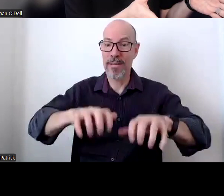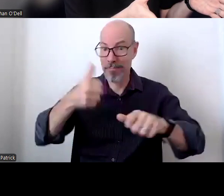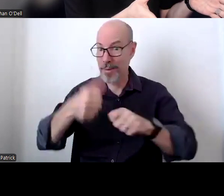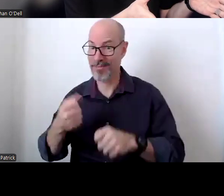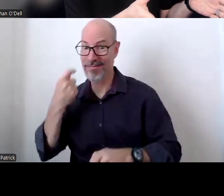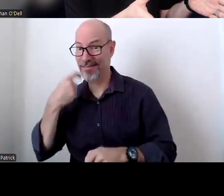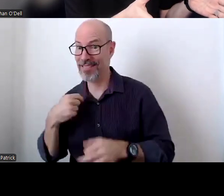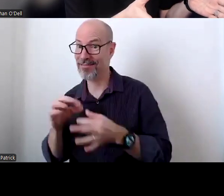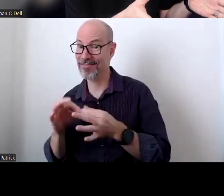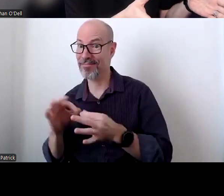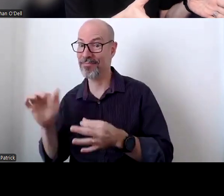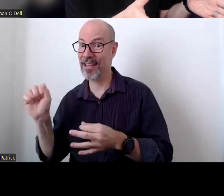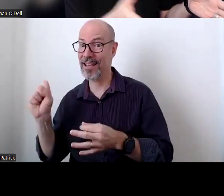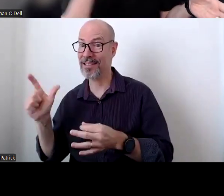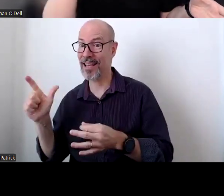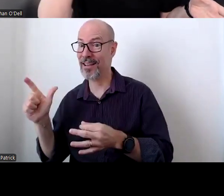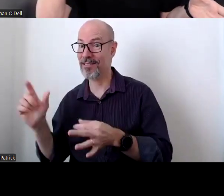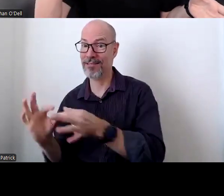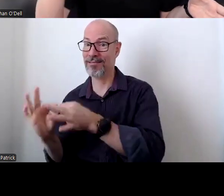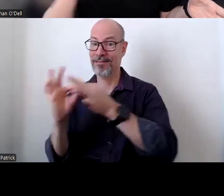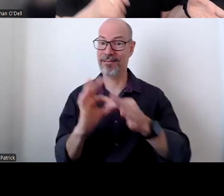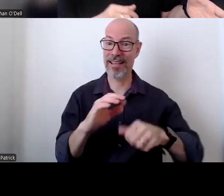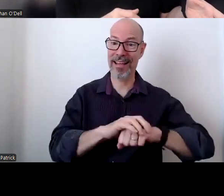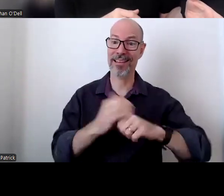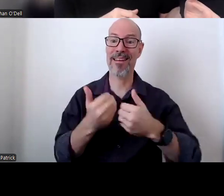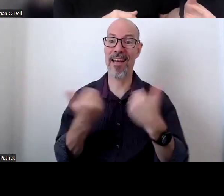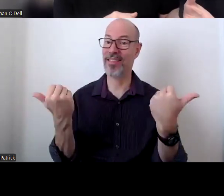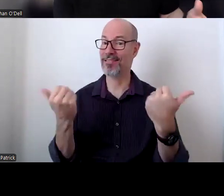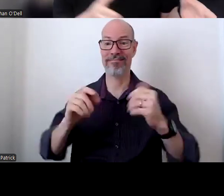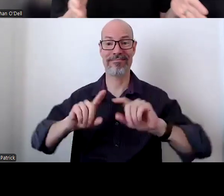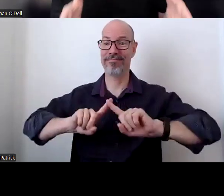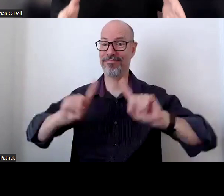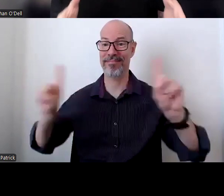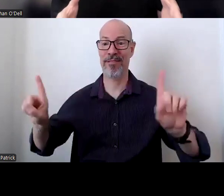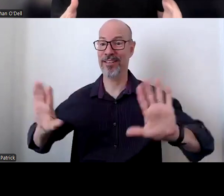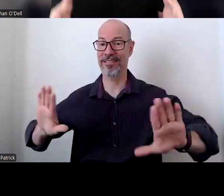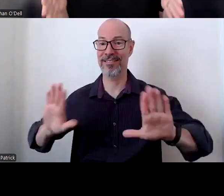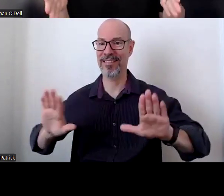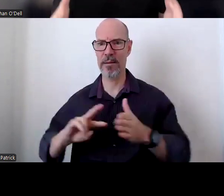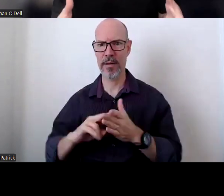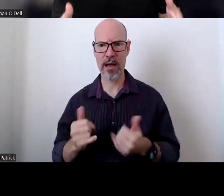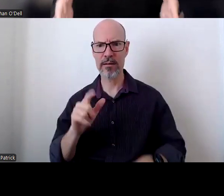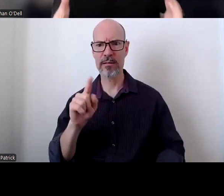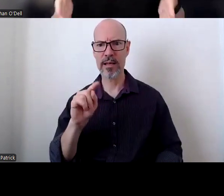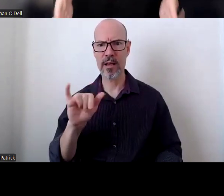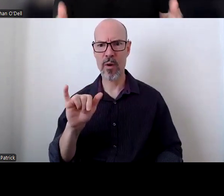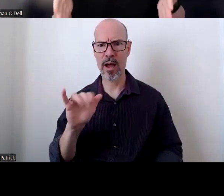If you remember what I said moments ago about ASL having no relation to English. Ah! You can see the TTY was